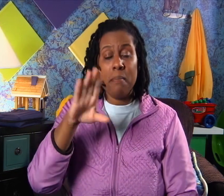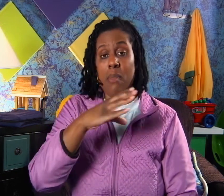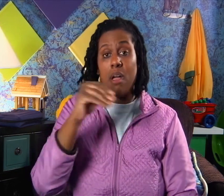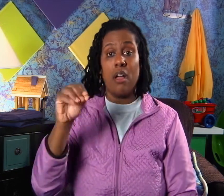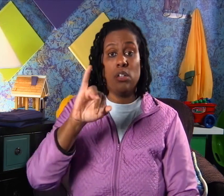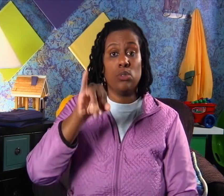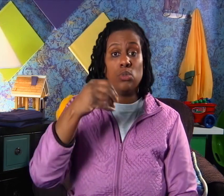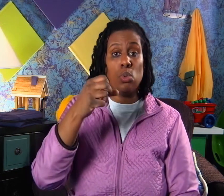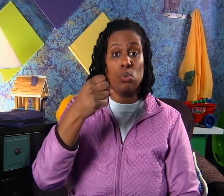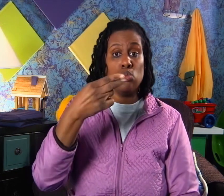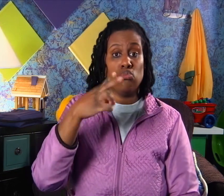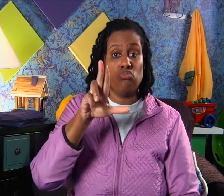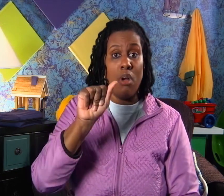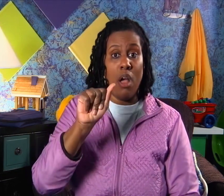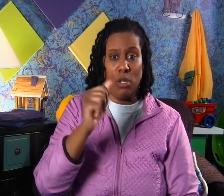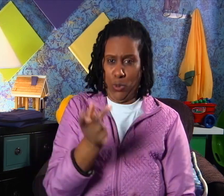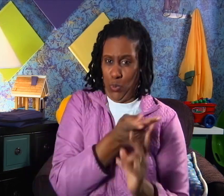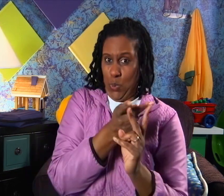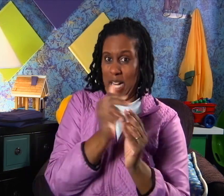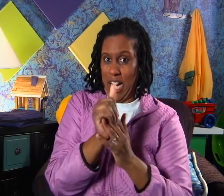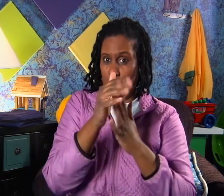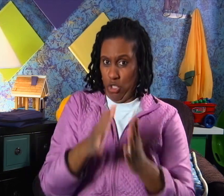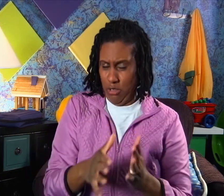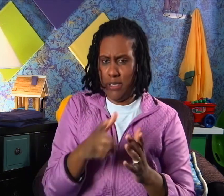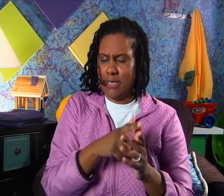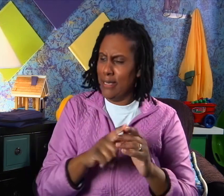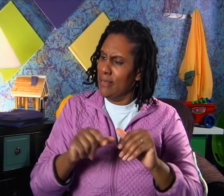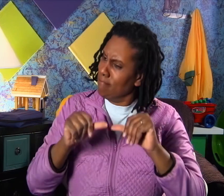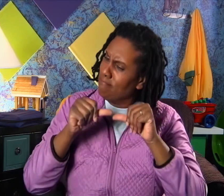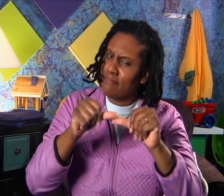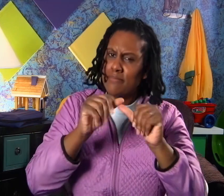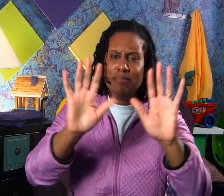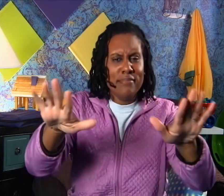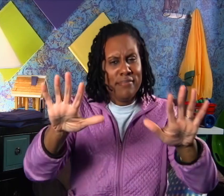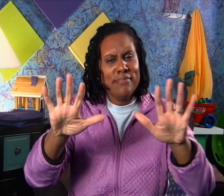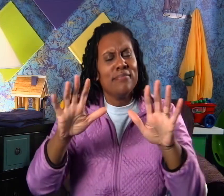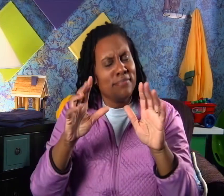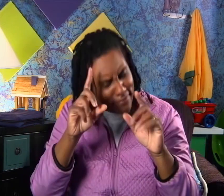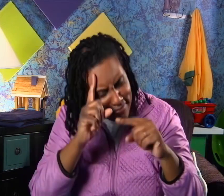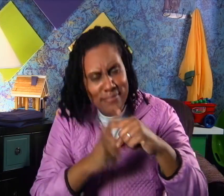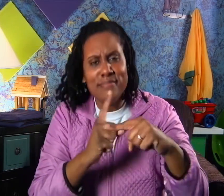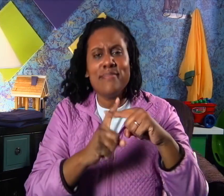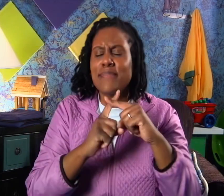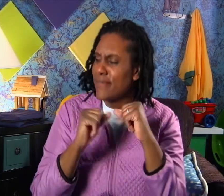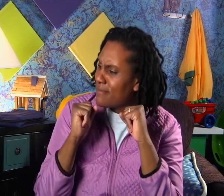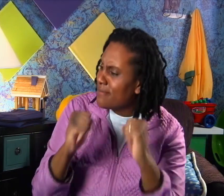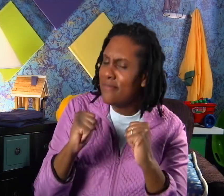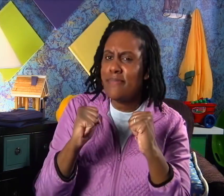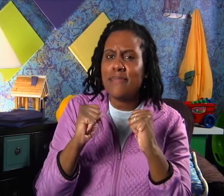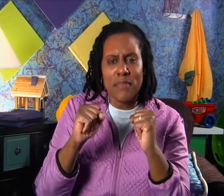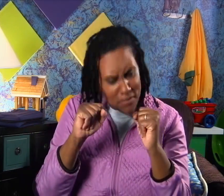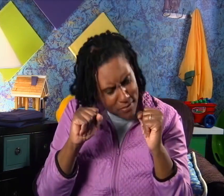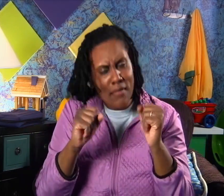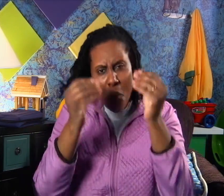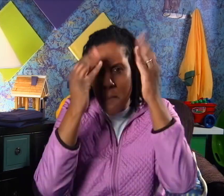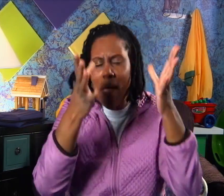CALEB AND ANOTHER LEADER NAMED JOSHUA TRIED TO ENCOURAGE THE PEOPLE. "CALM DOWN. THINK POSITIVE.